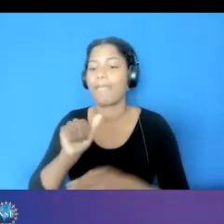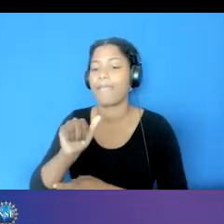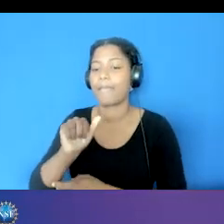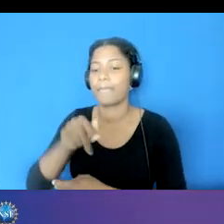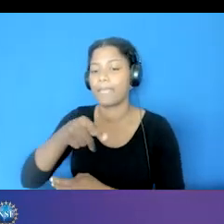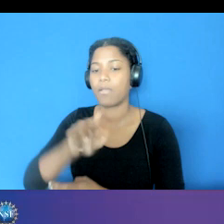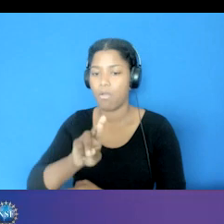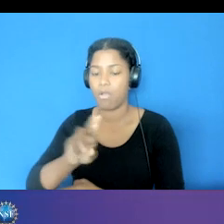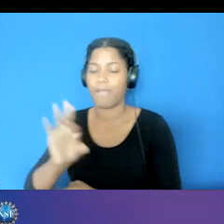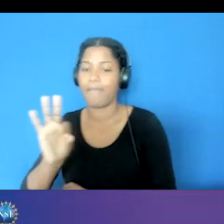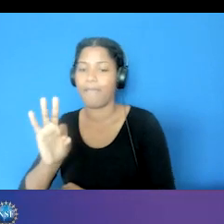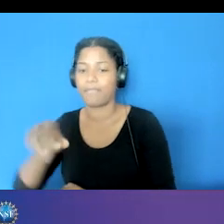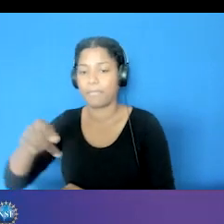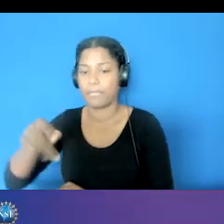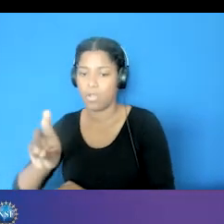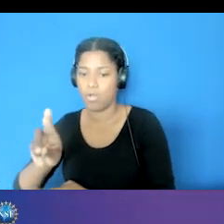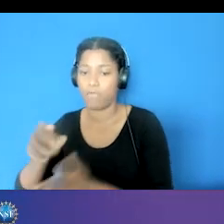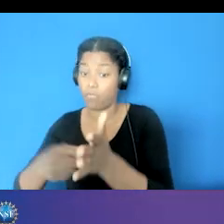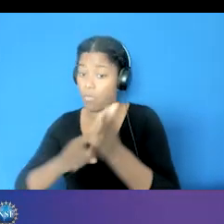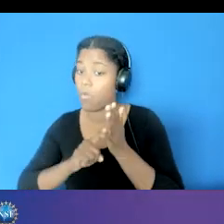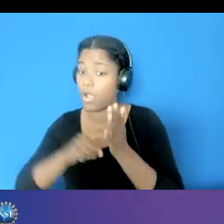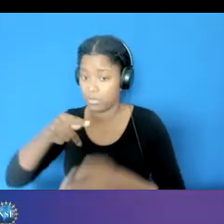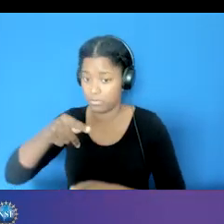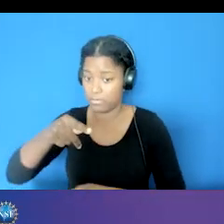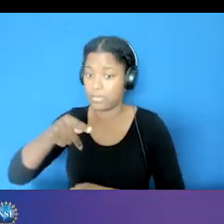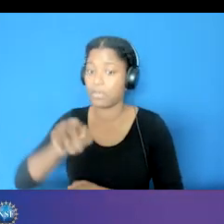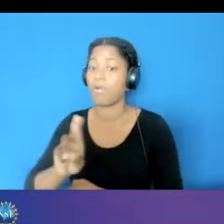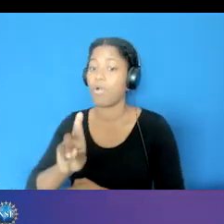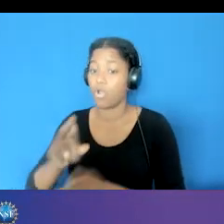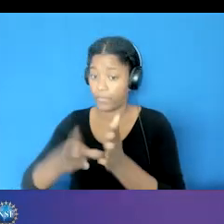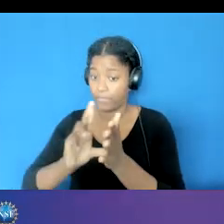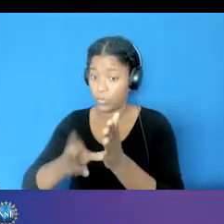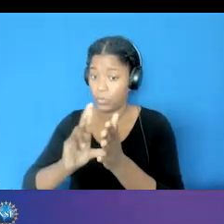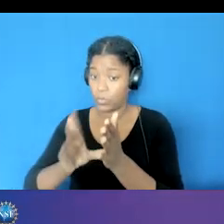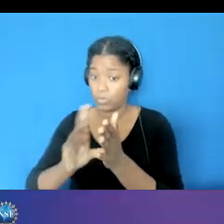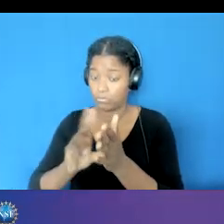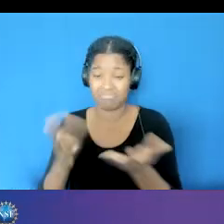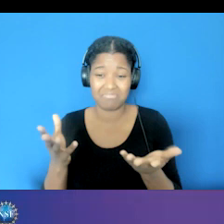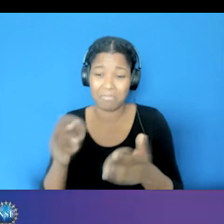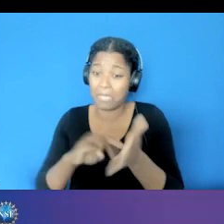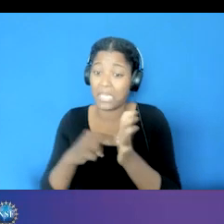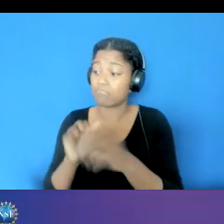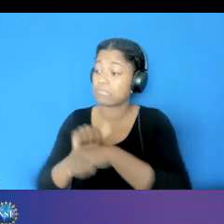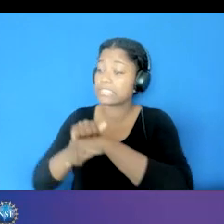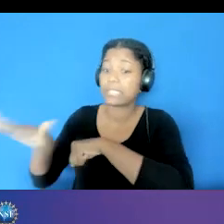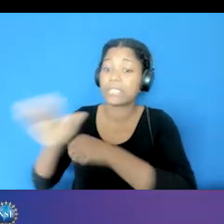APRs and FPRs require PO review as well as approval. So it's not just the submission of the report.